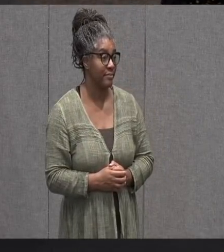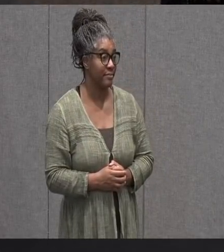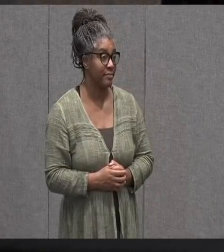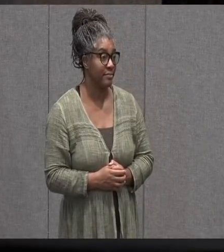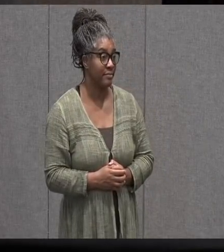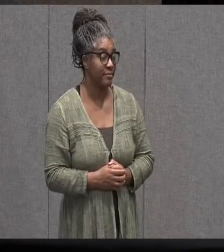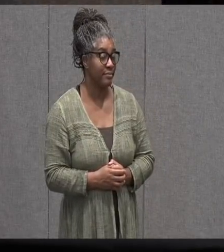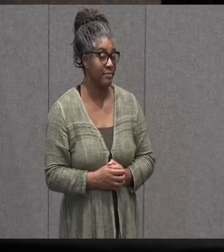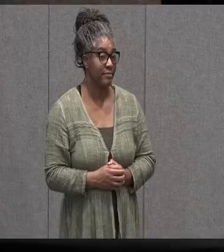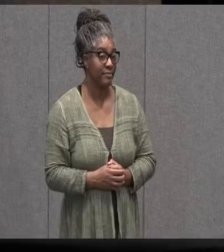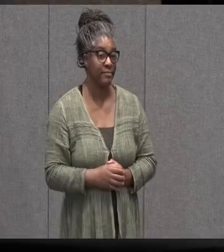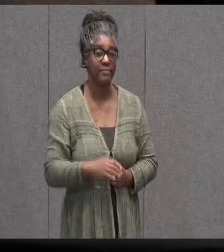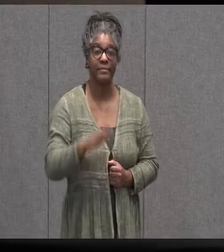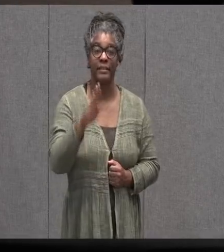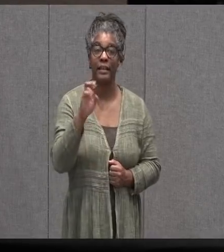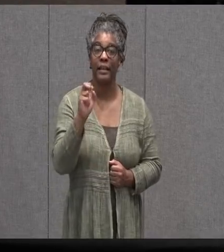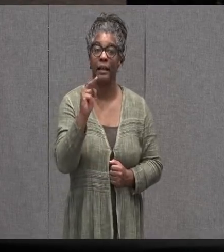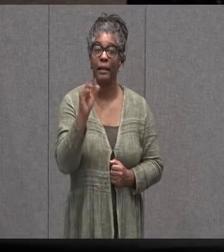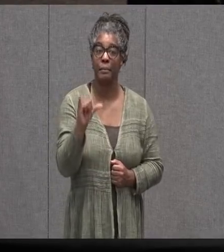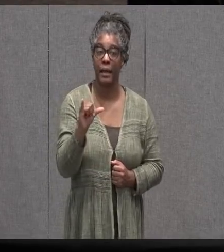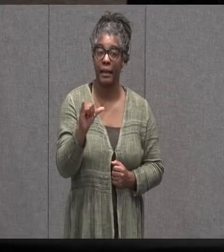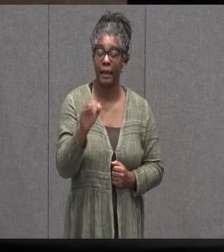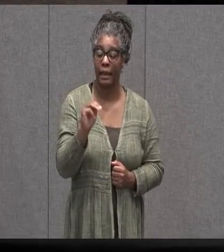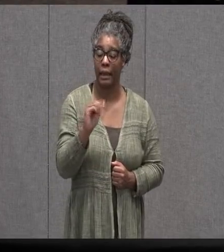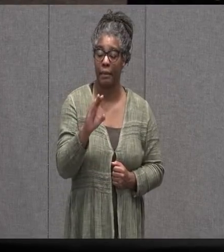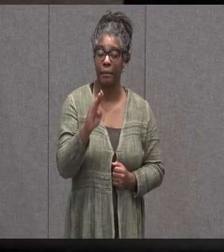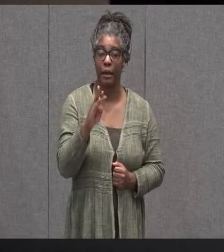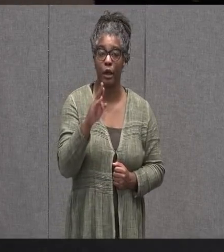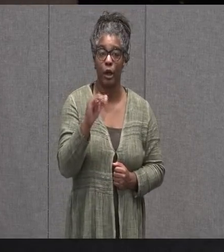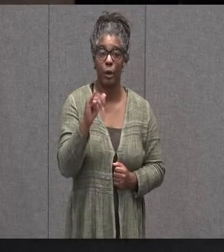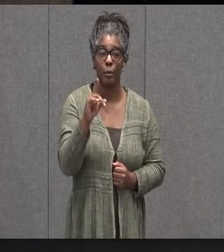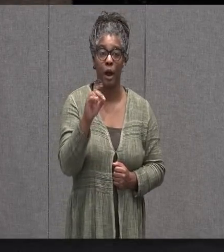Benny McBride had five new pennies.